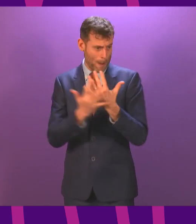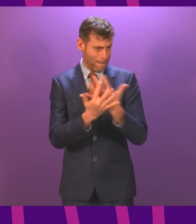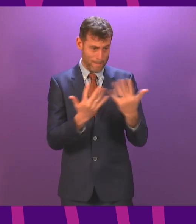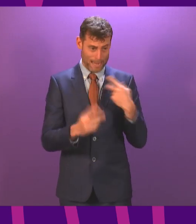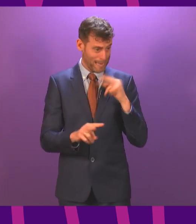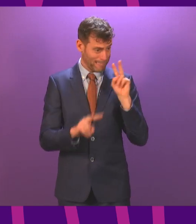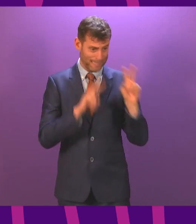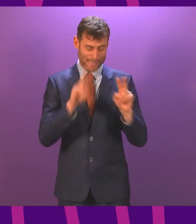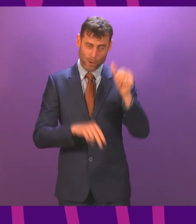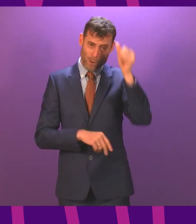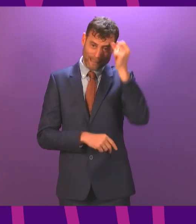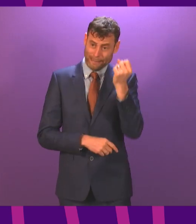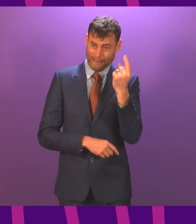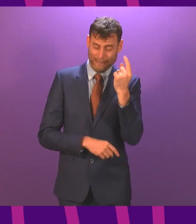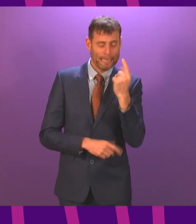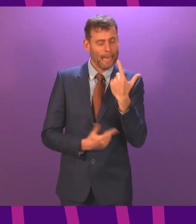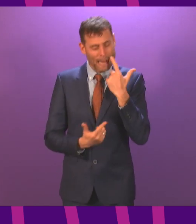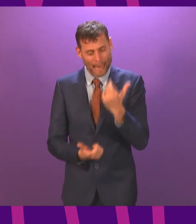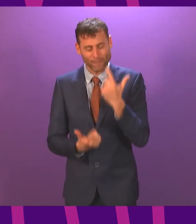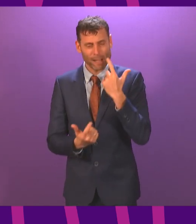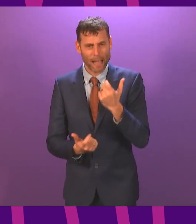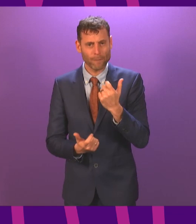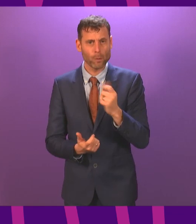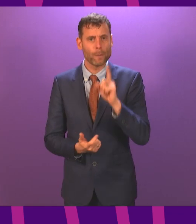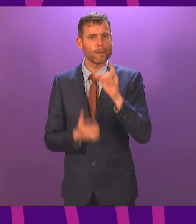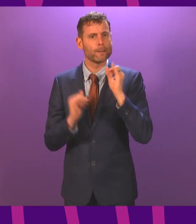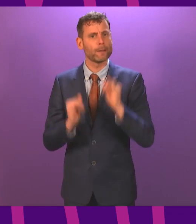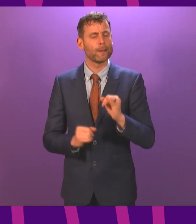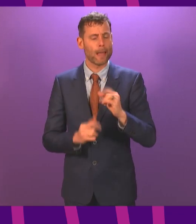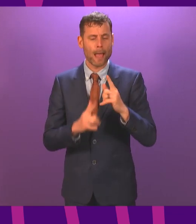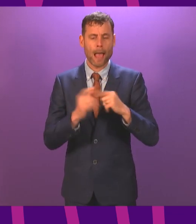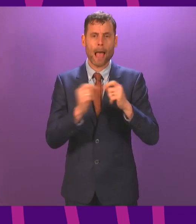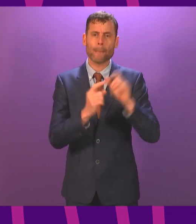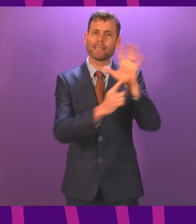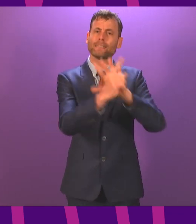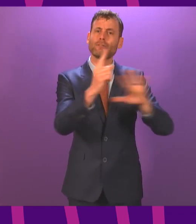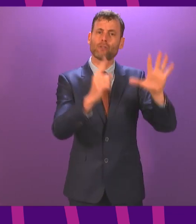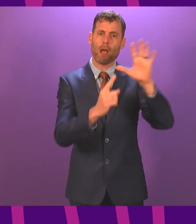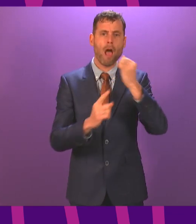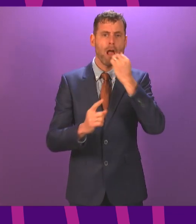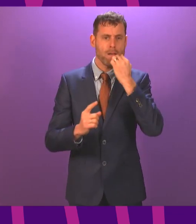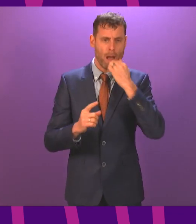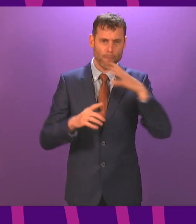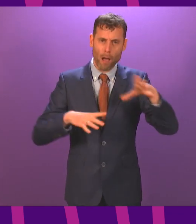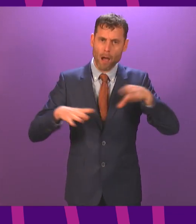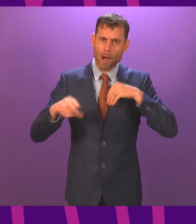that I represent. It is disappointing that case numbers and test positivity rates have